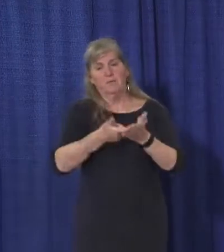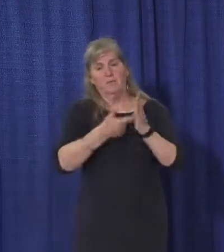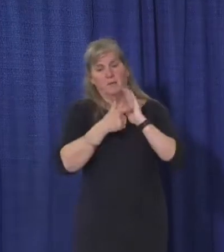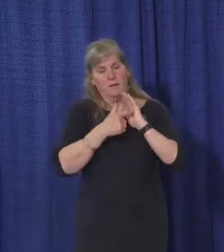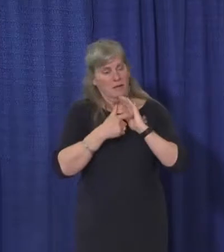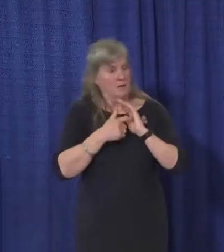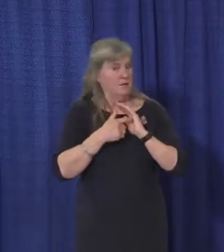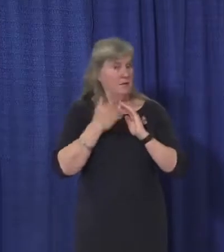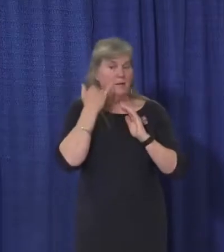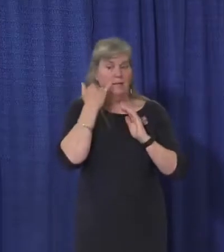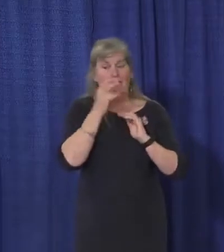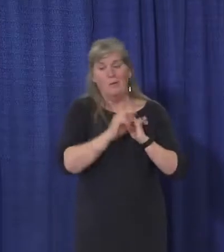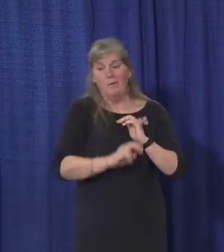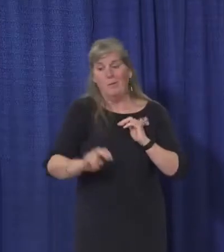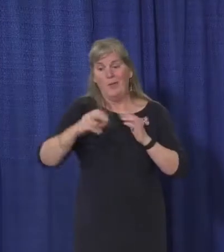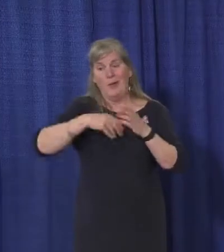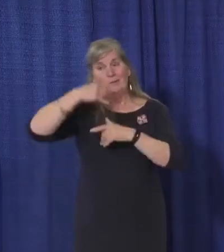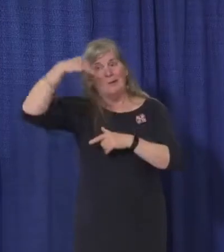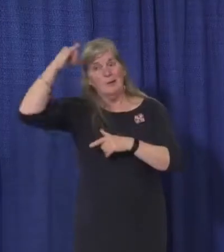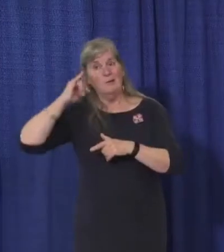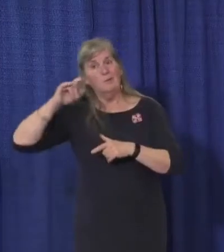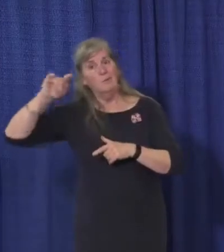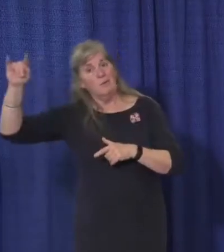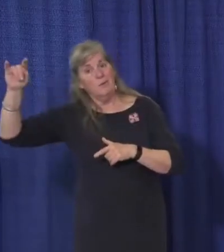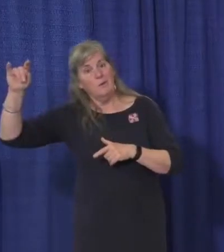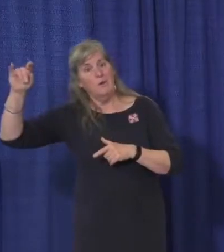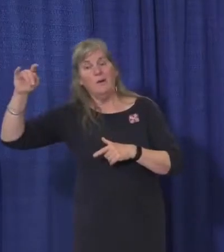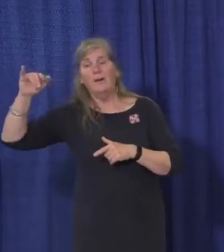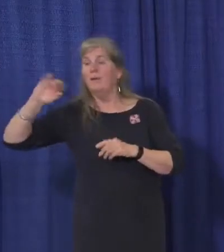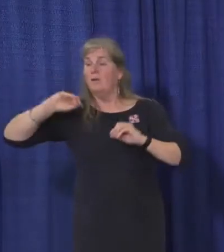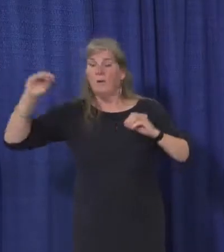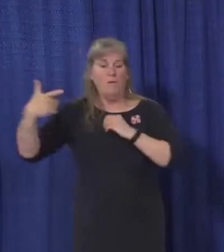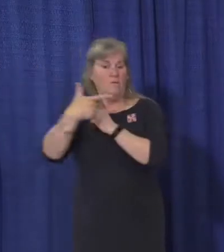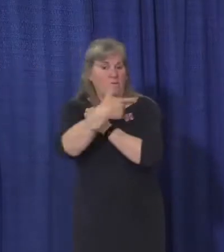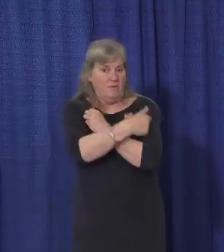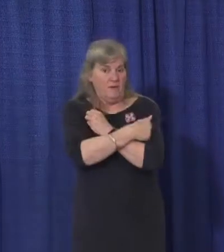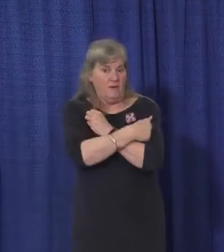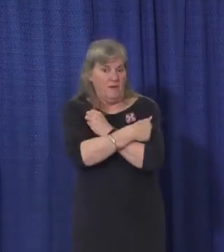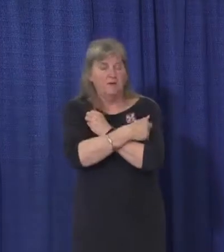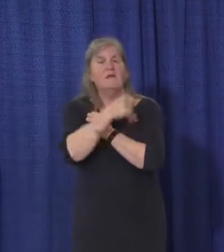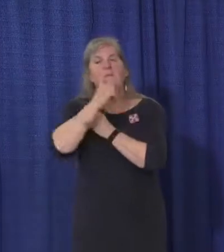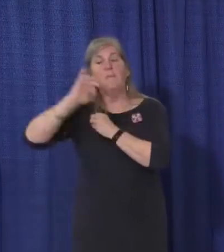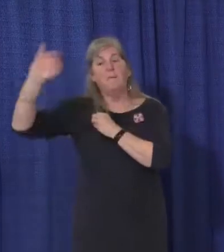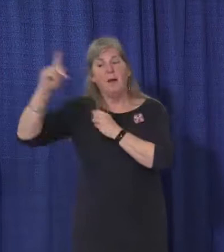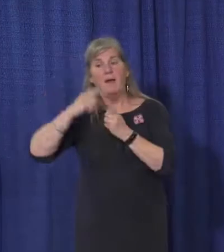Self isolate when necessary if you plan to travel outside the